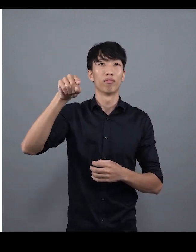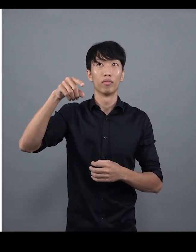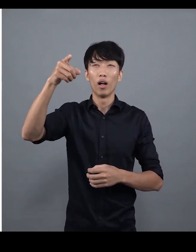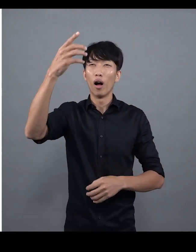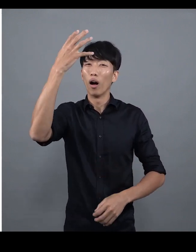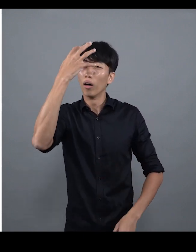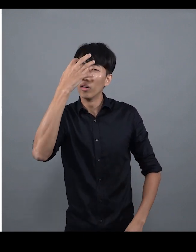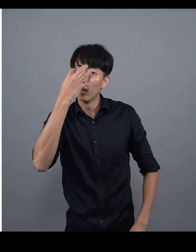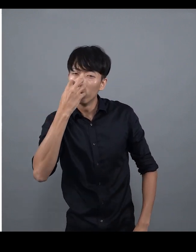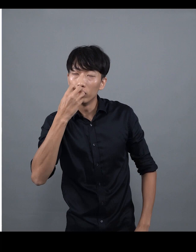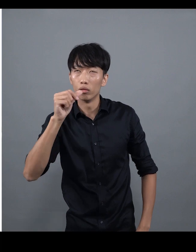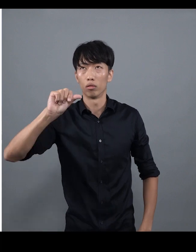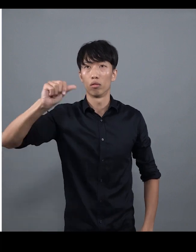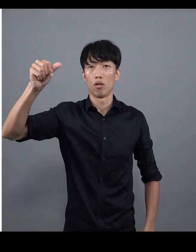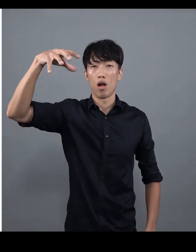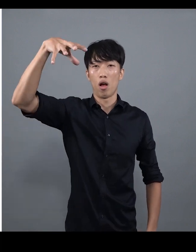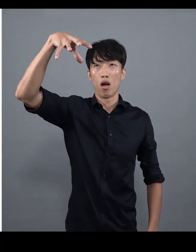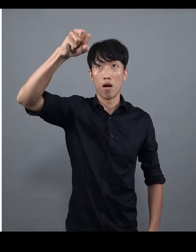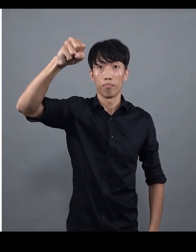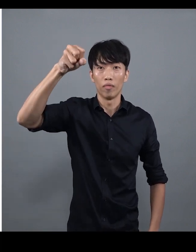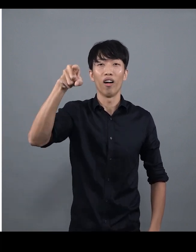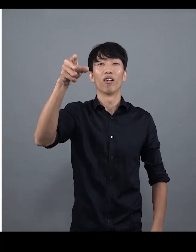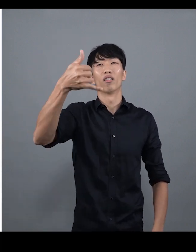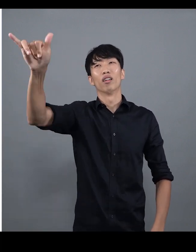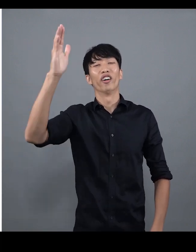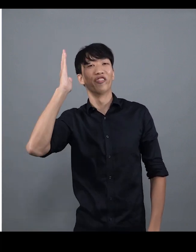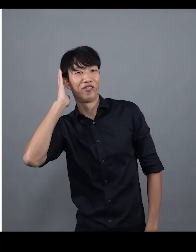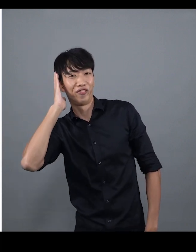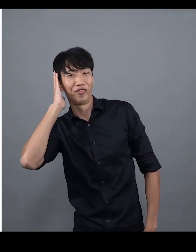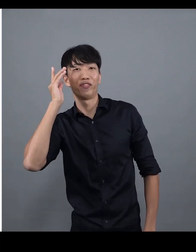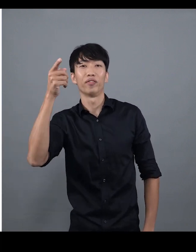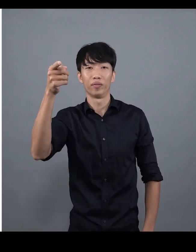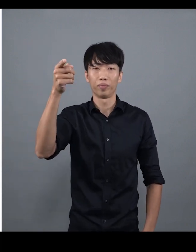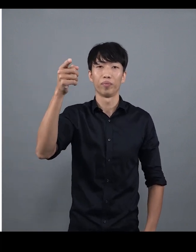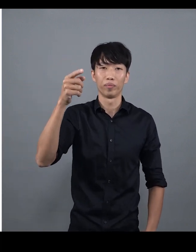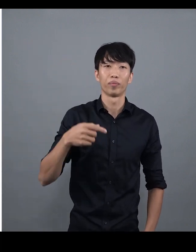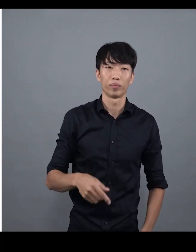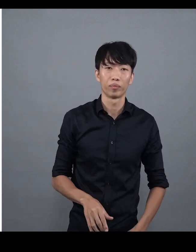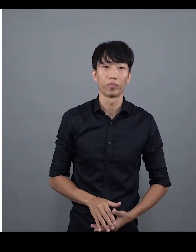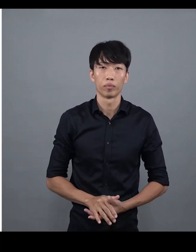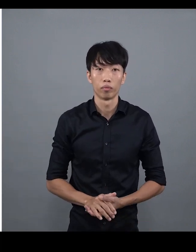When they felt sleepy and wanted to turn in, they flipped the switch and the light went off and they went to sleep